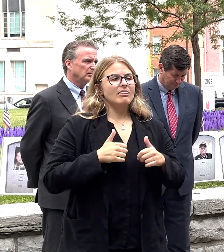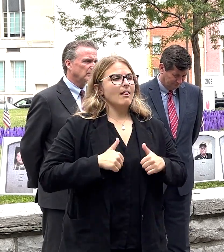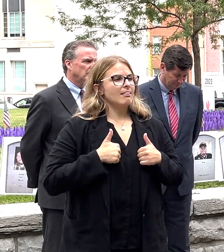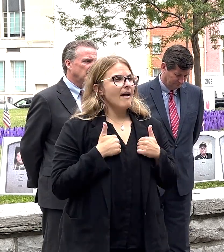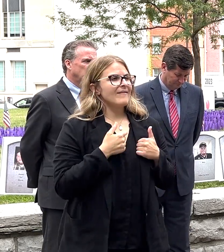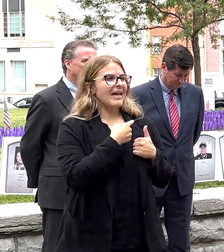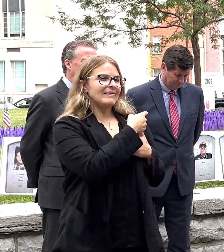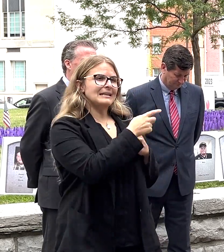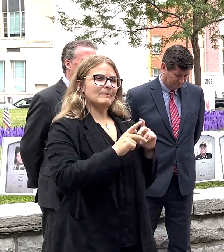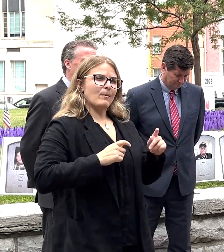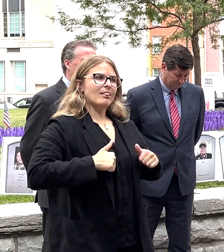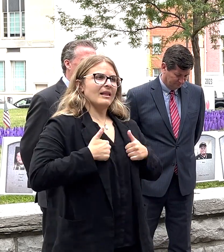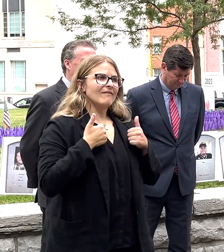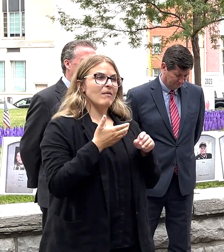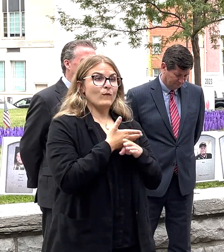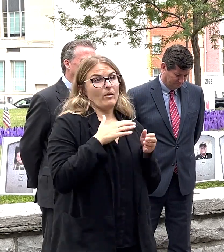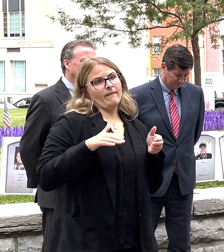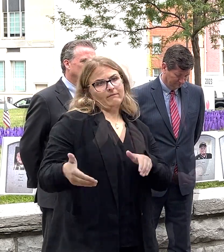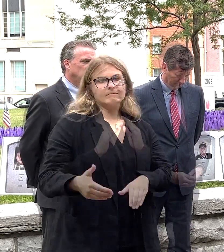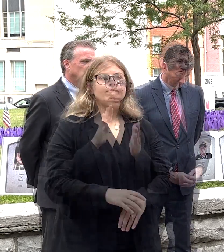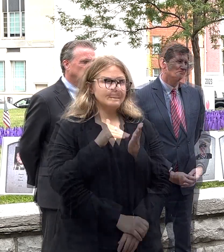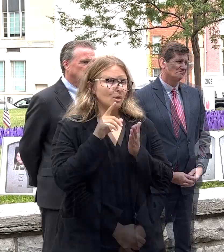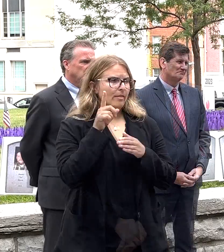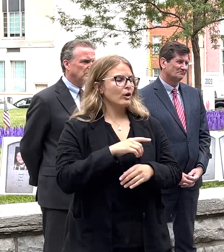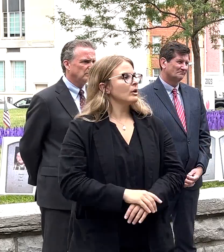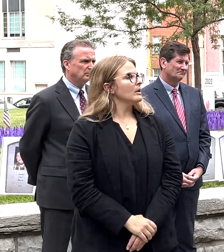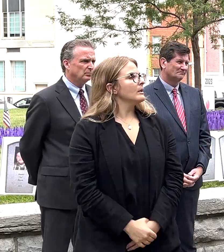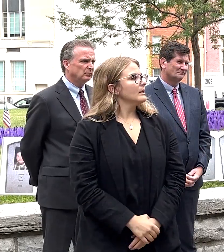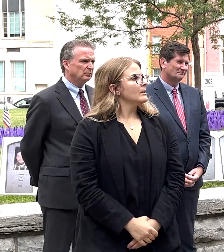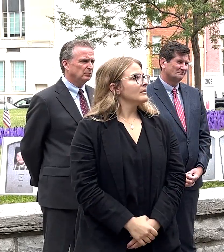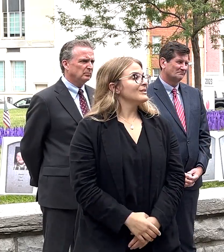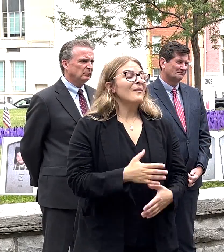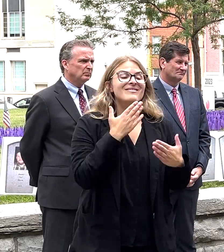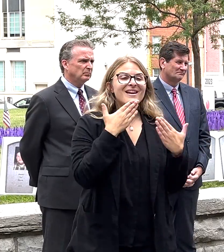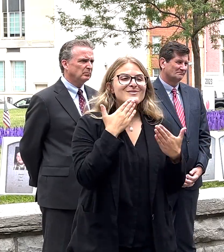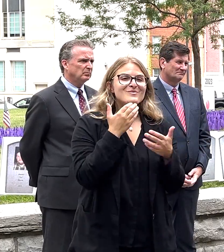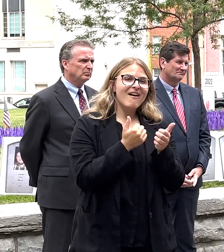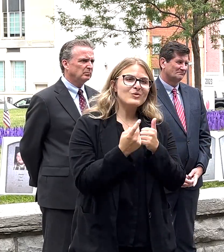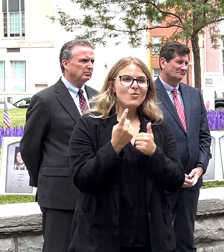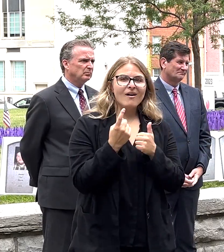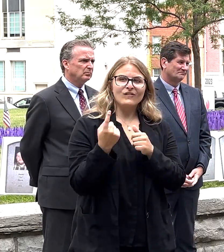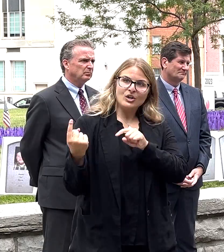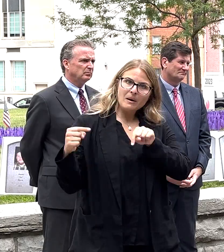before they succumbed to opioid overdose. So we want to thank you all for being here this morning.